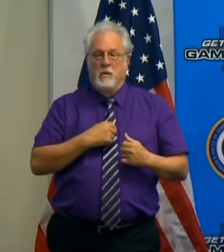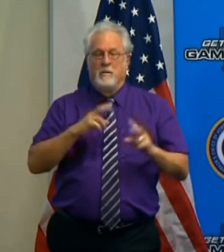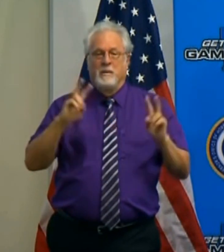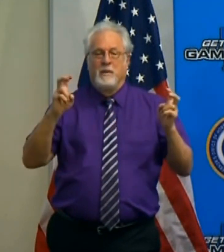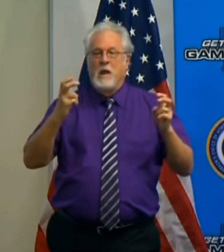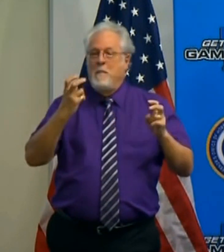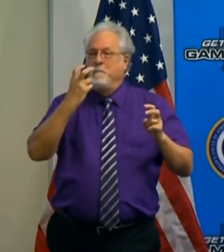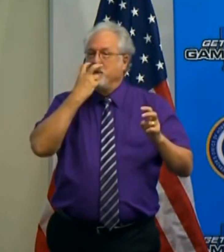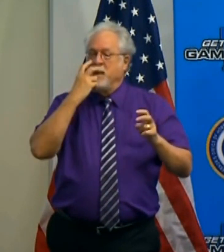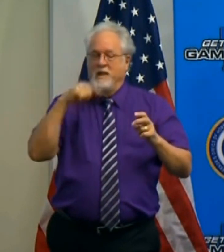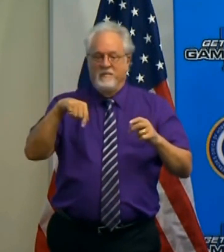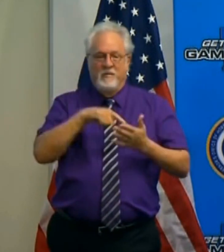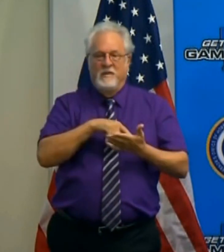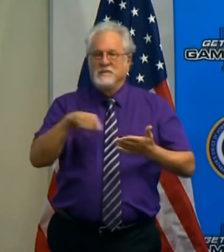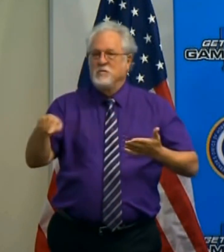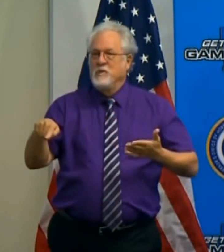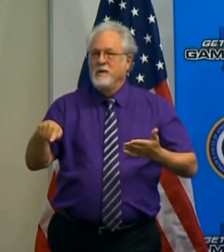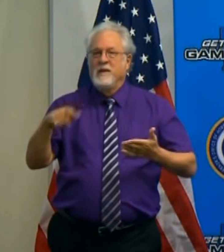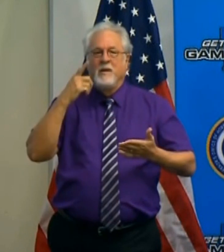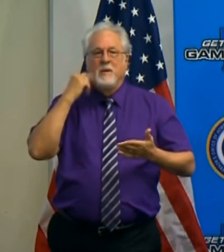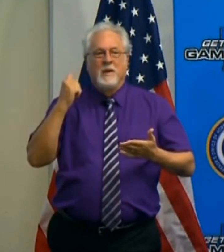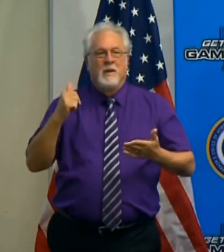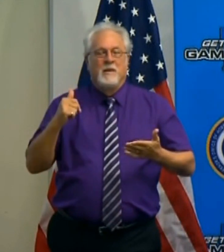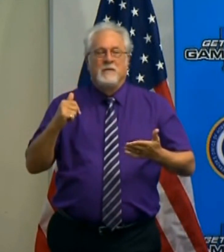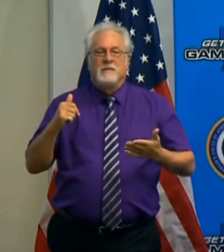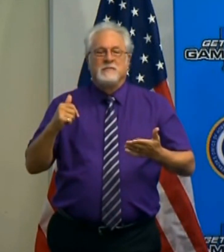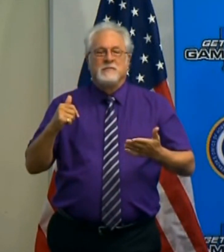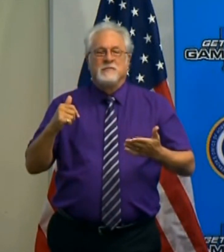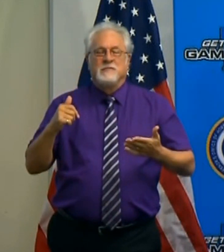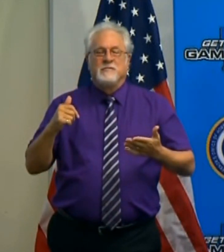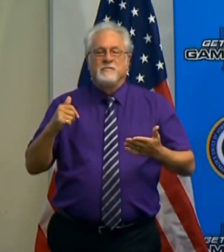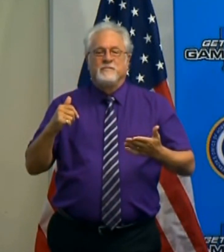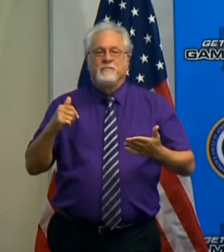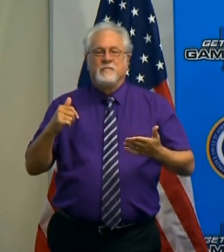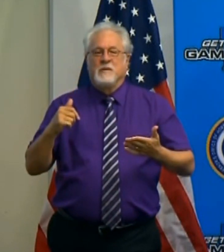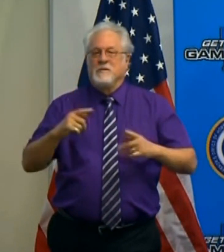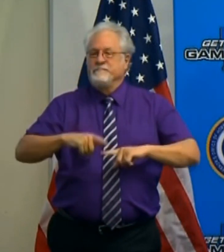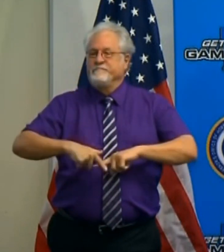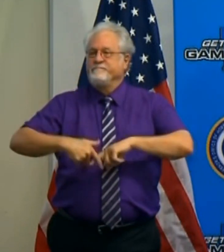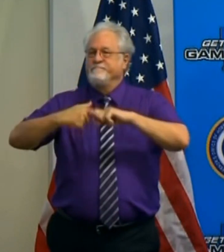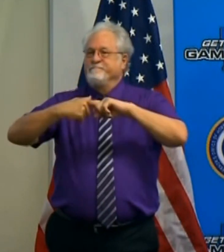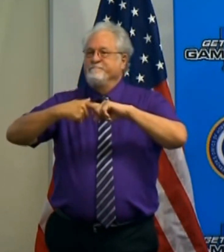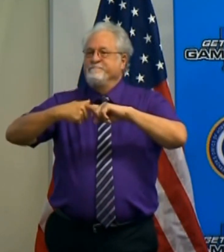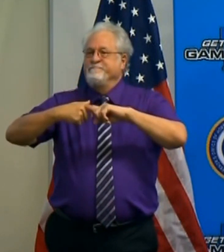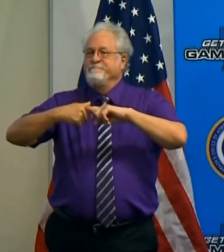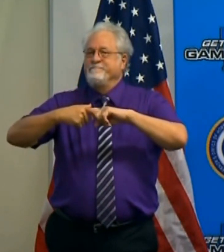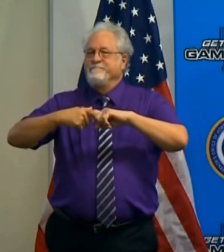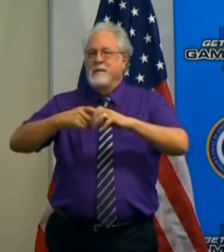for this week because we we're having to discontinue uh much of our